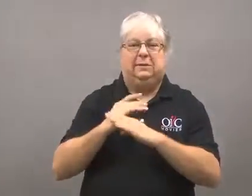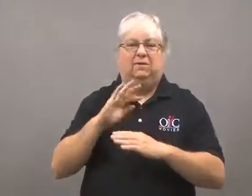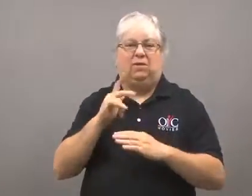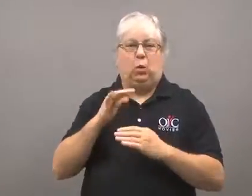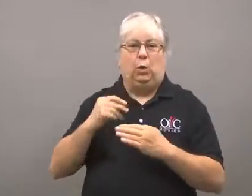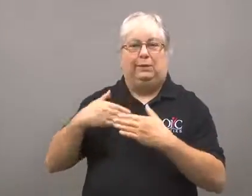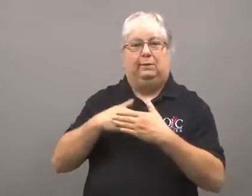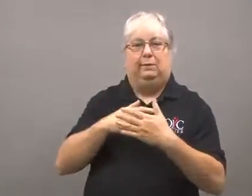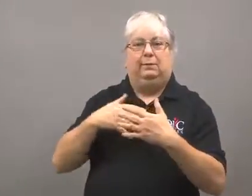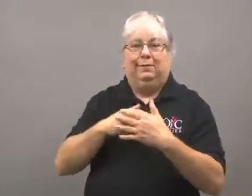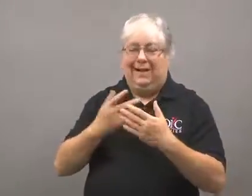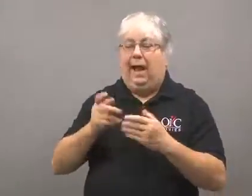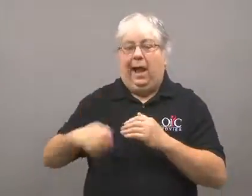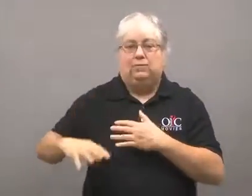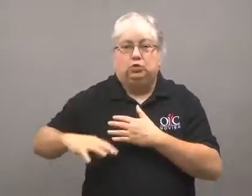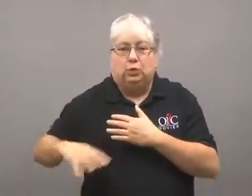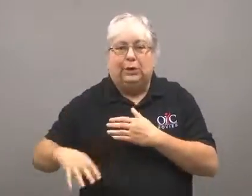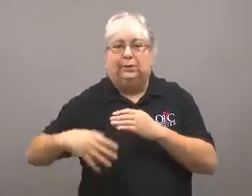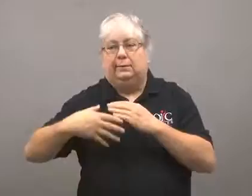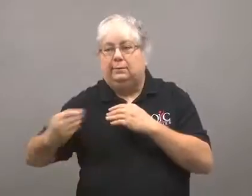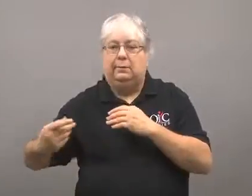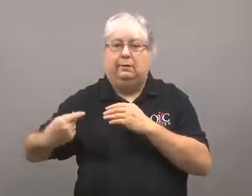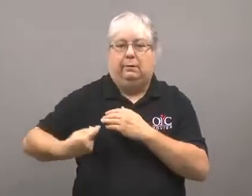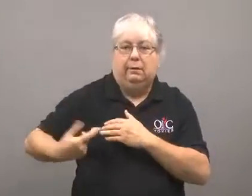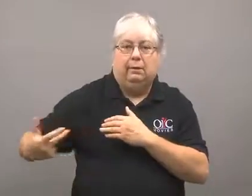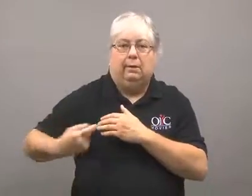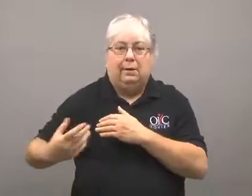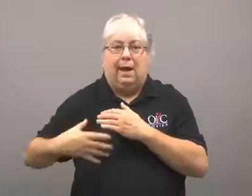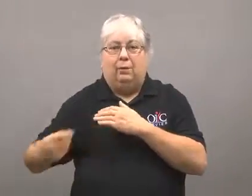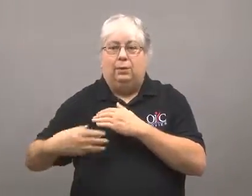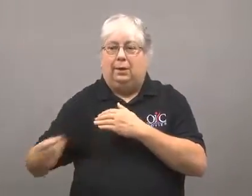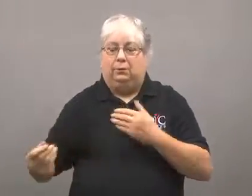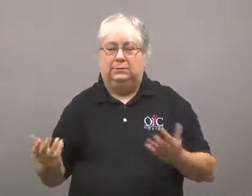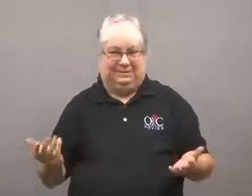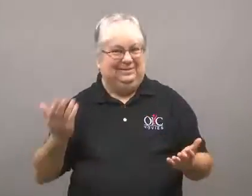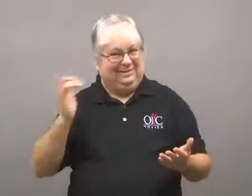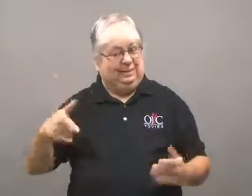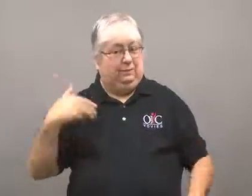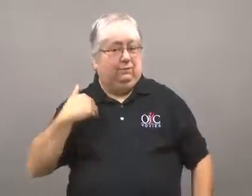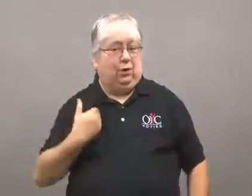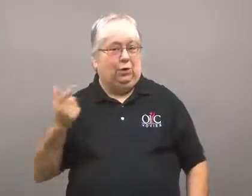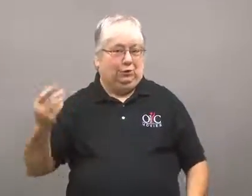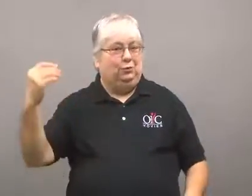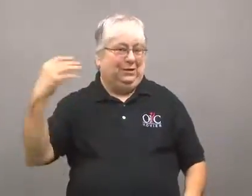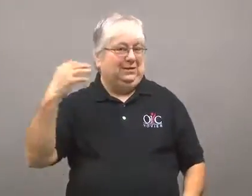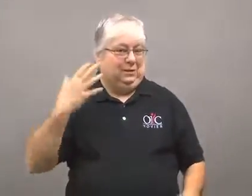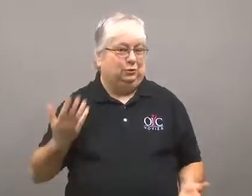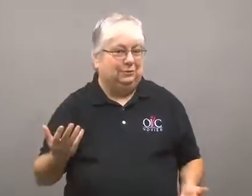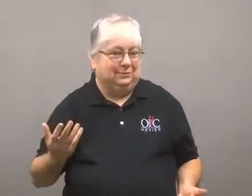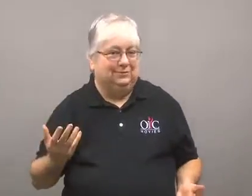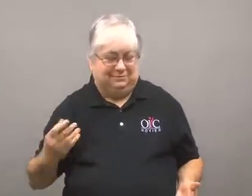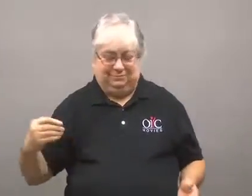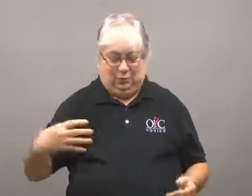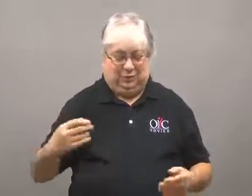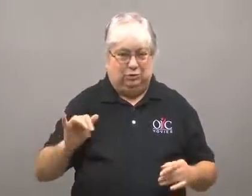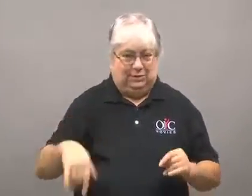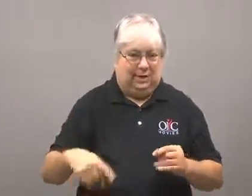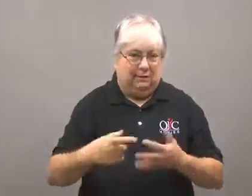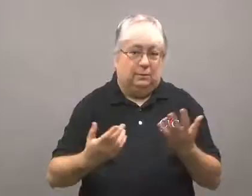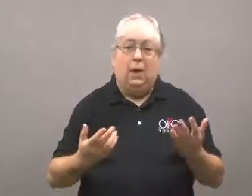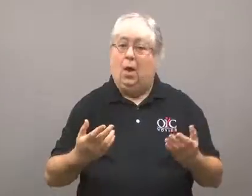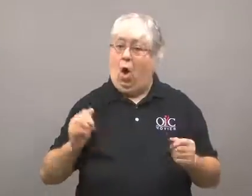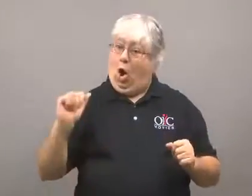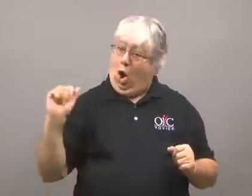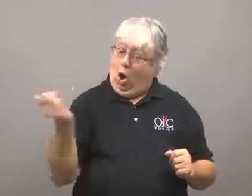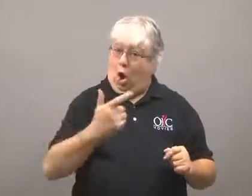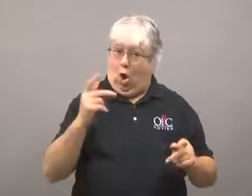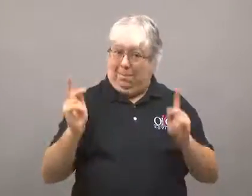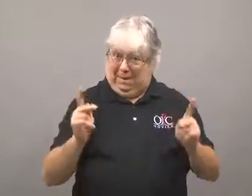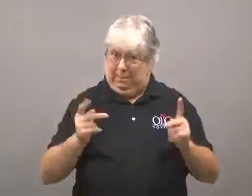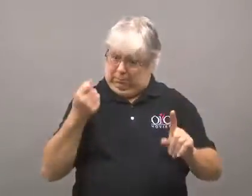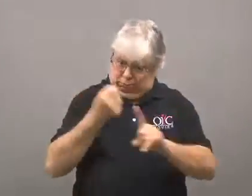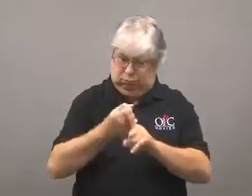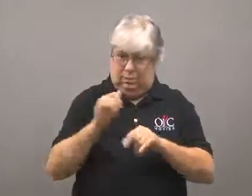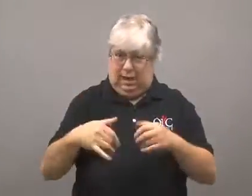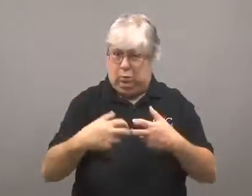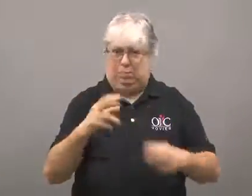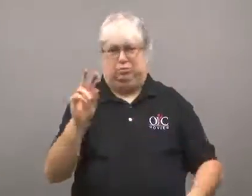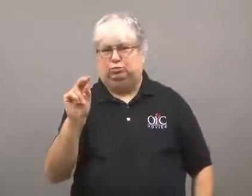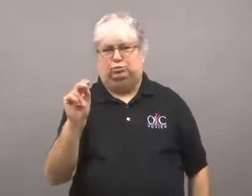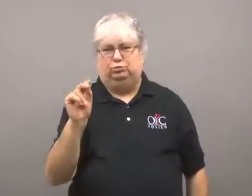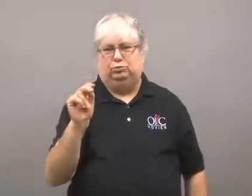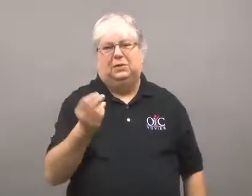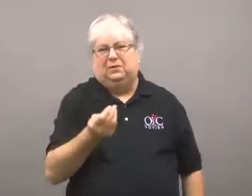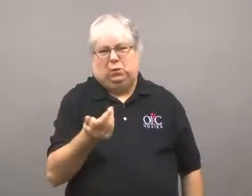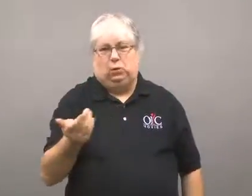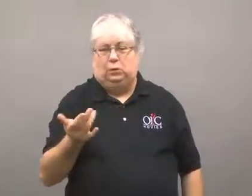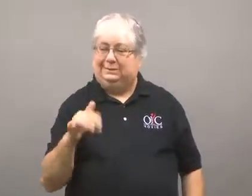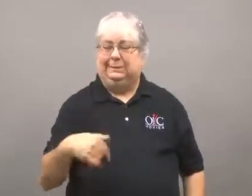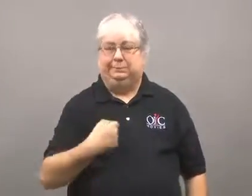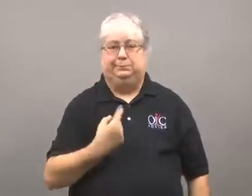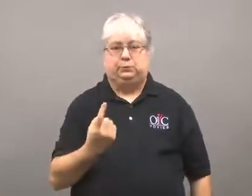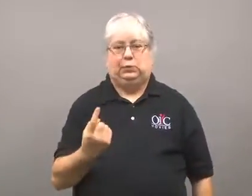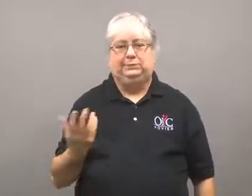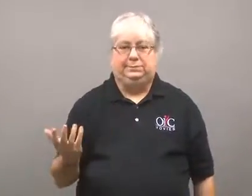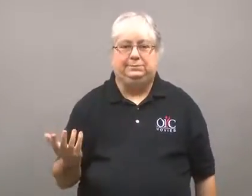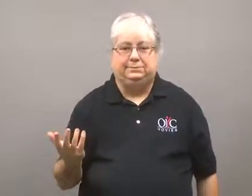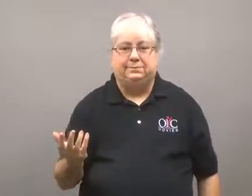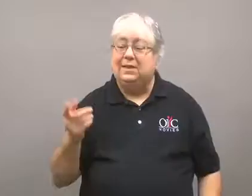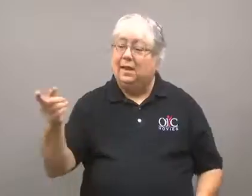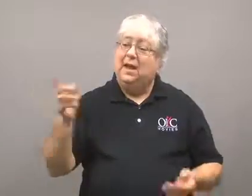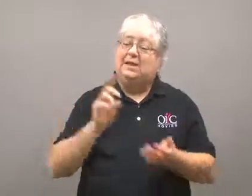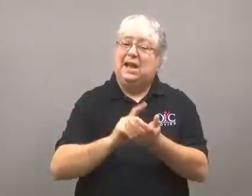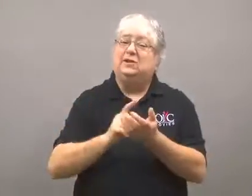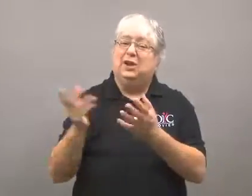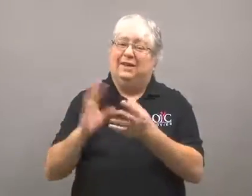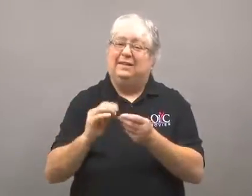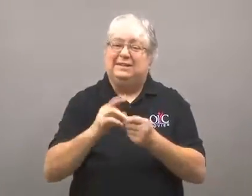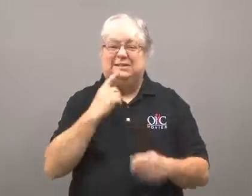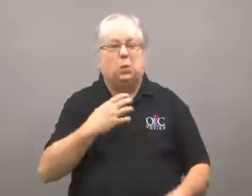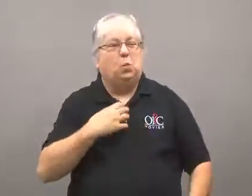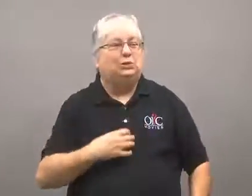The irritation caused fluid buildup in the chest and I kept having to go back to have it drained. That was caused by the radiation.